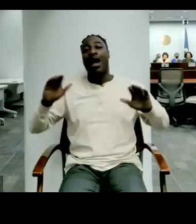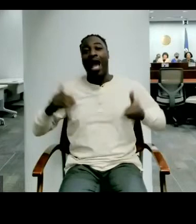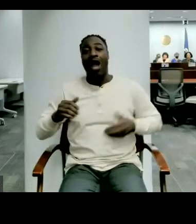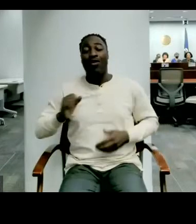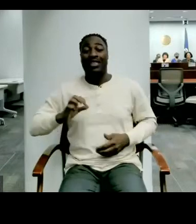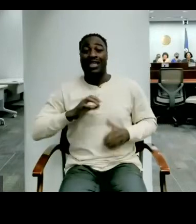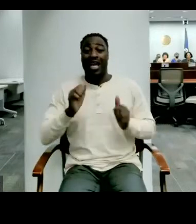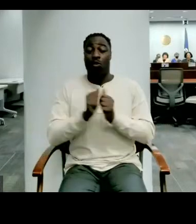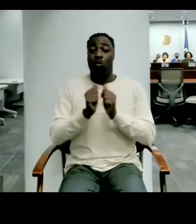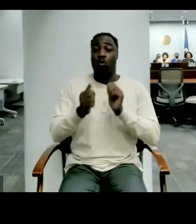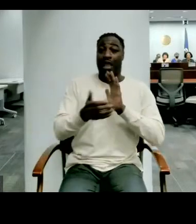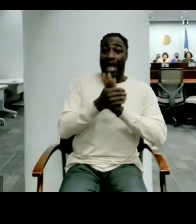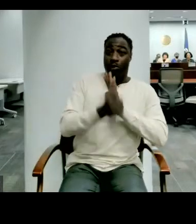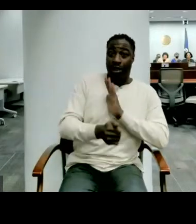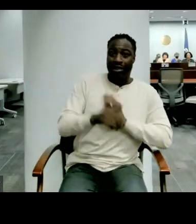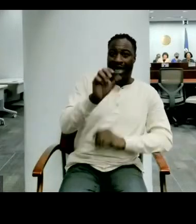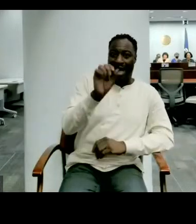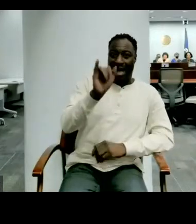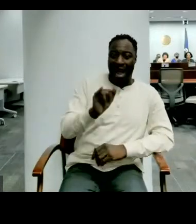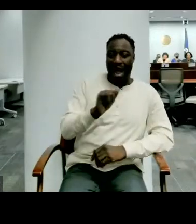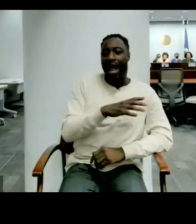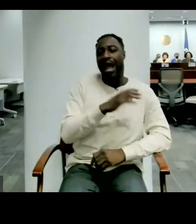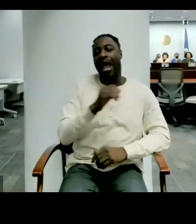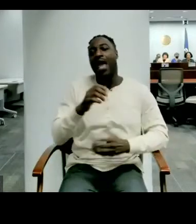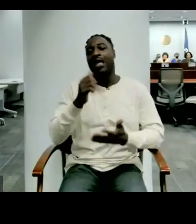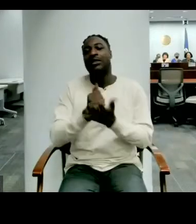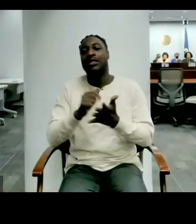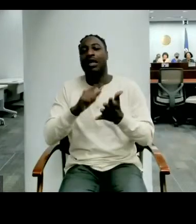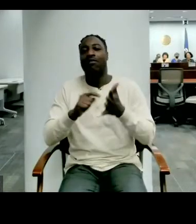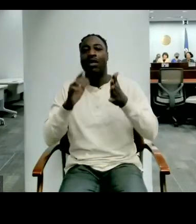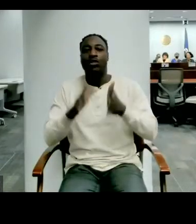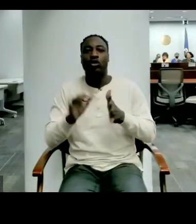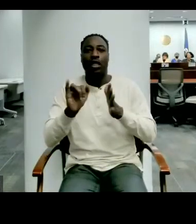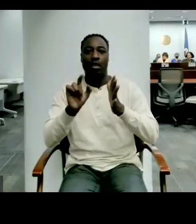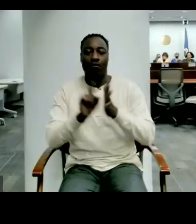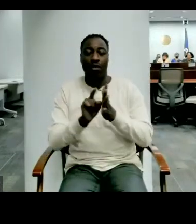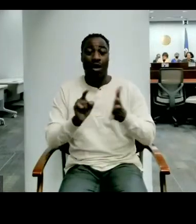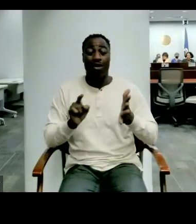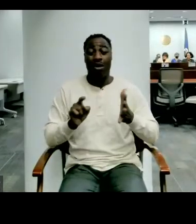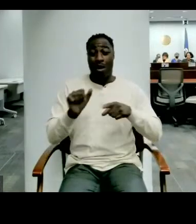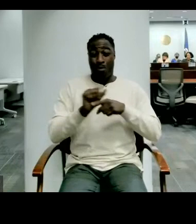in AI and assisting investigation investigators in identify discriminatory AI practices.